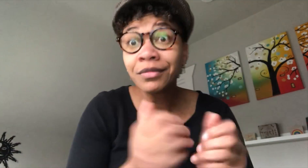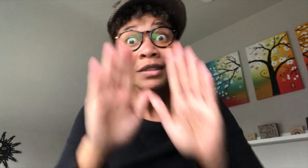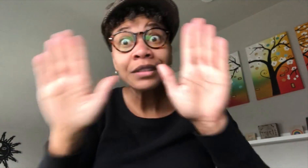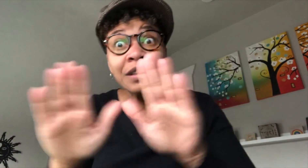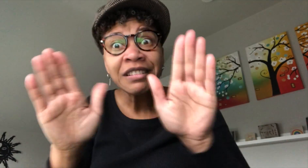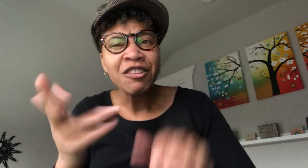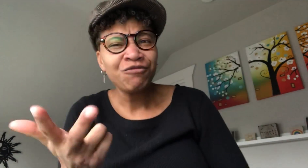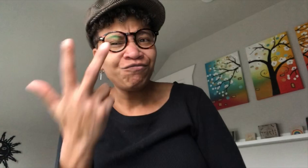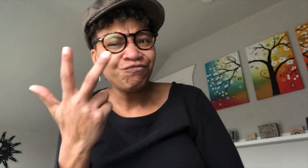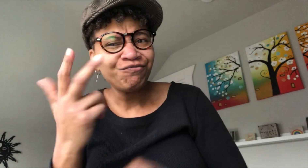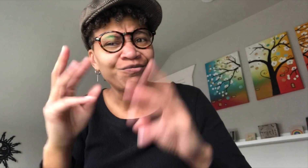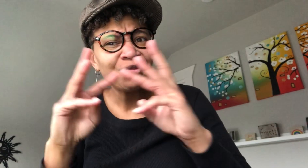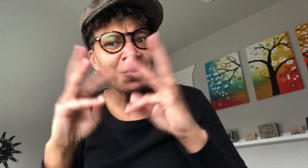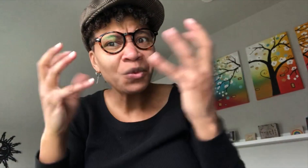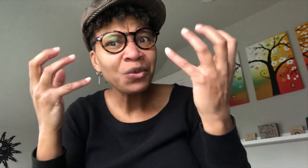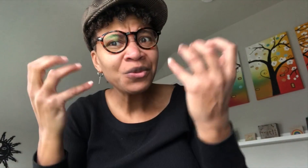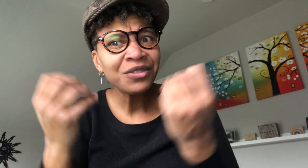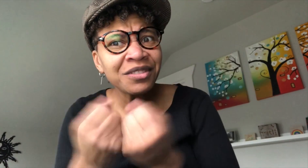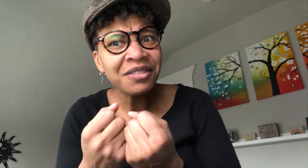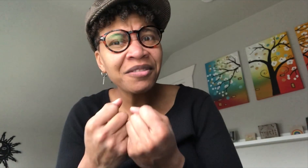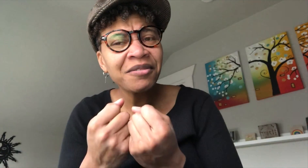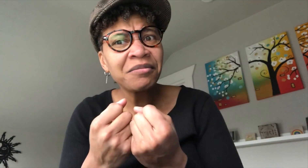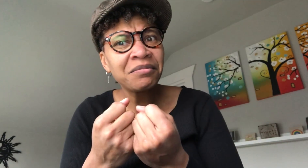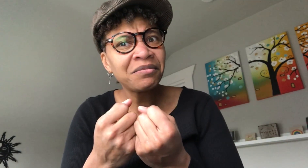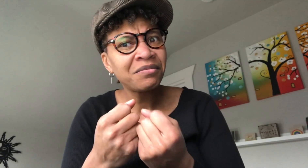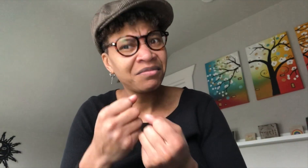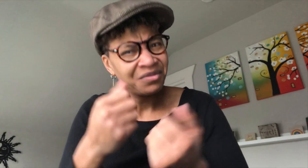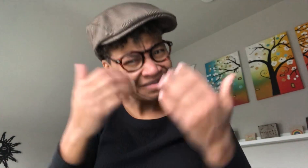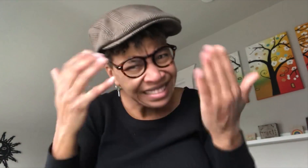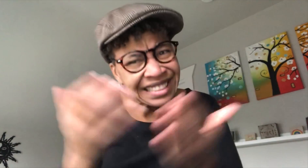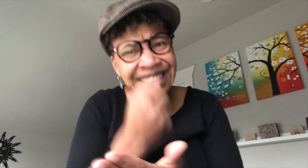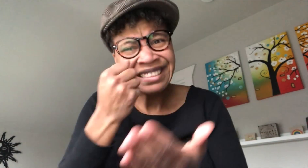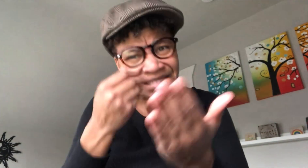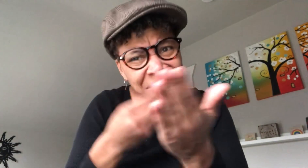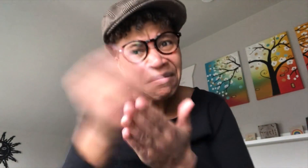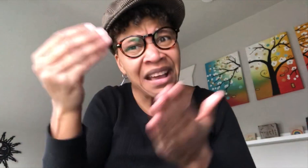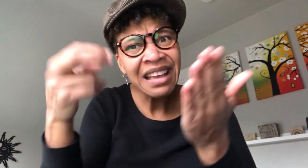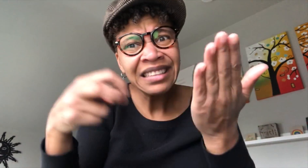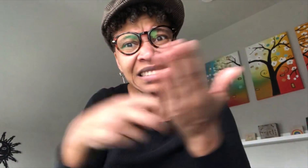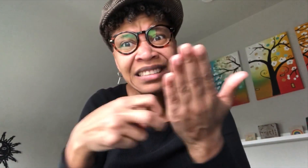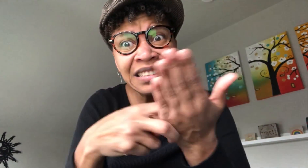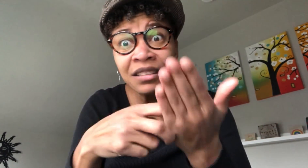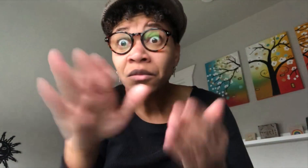Sunday has 3 workshops. Buy your ticket now!